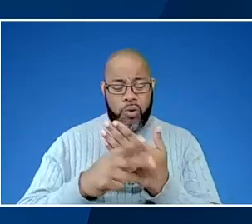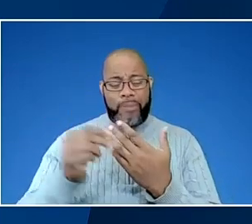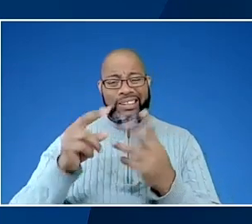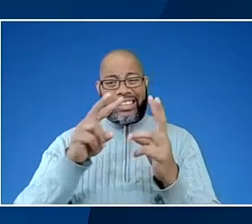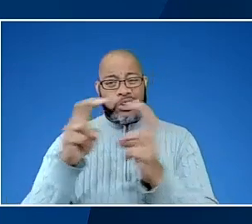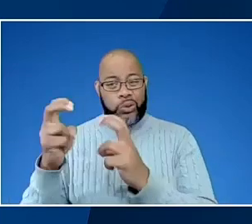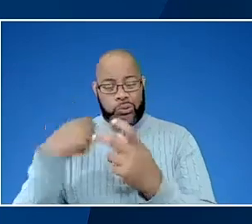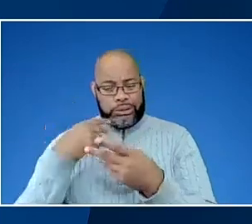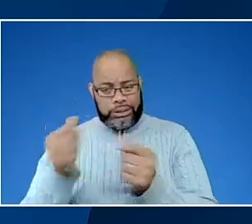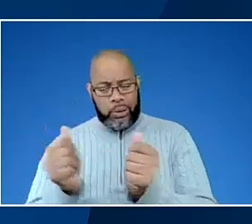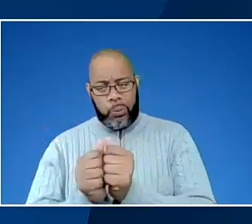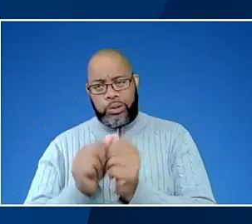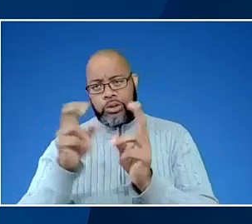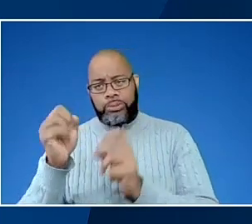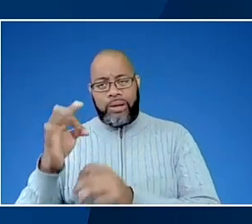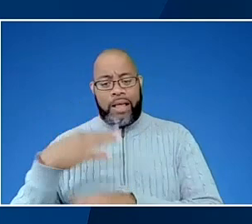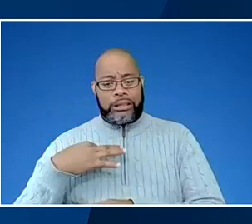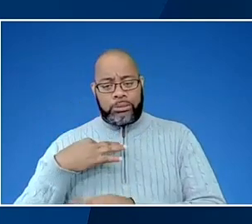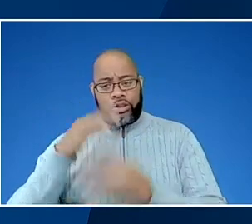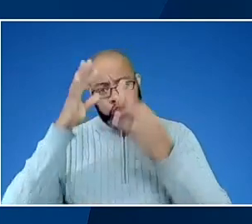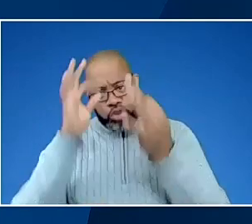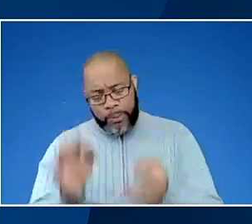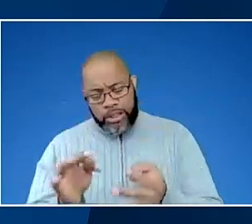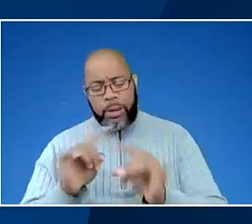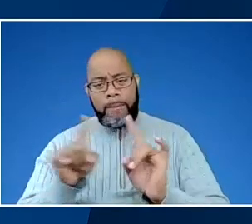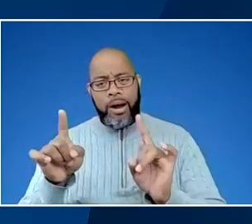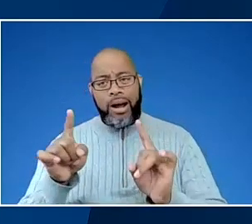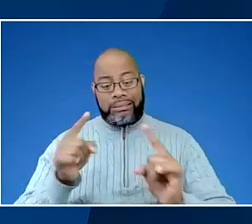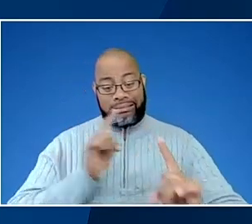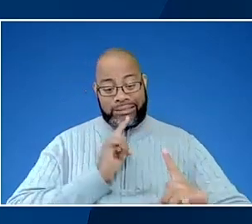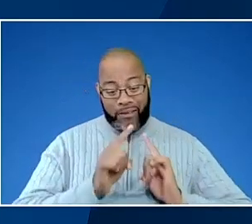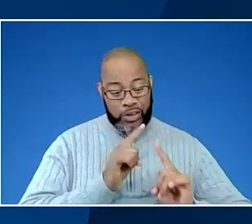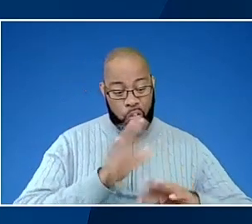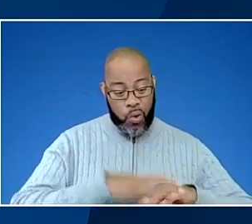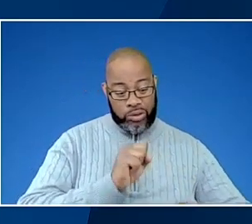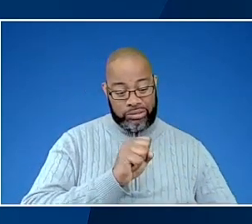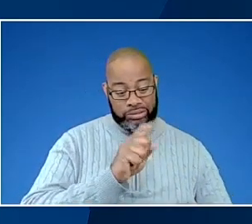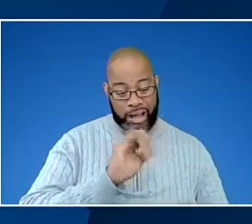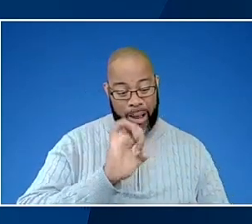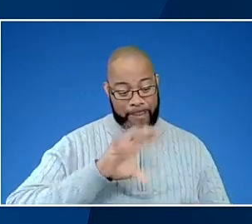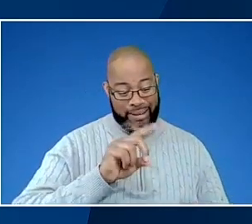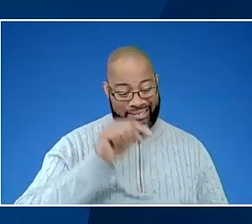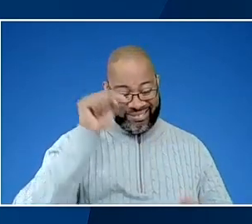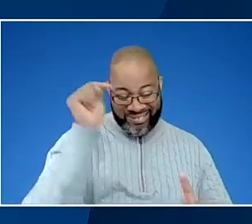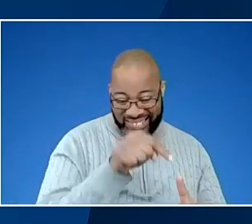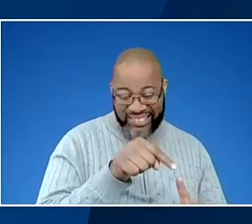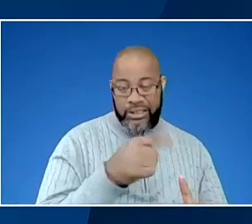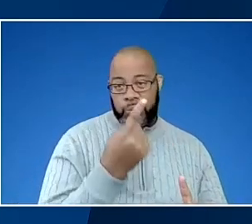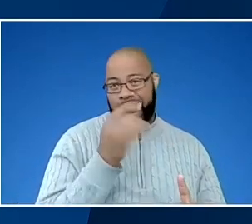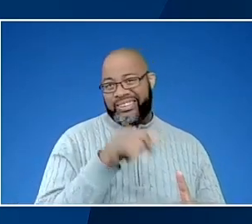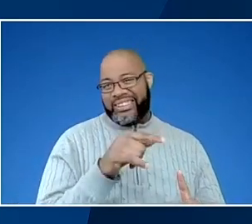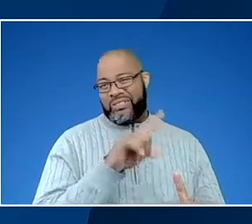terms of eligibility determination but the conversation on stipends is one that is very new to me.